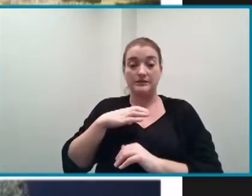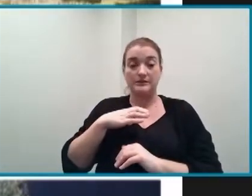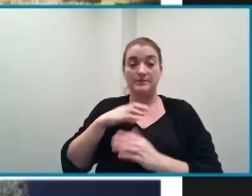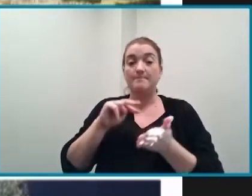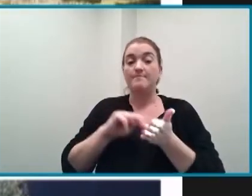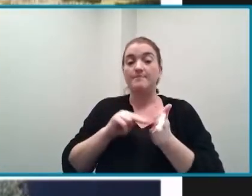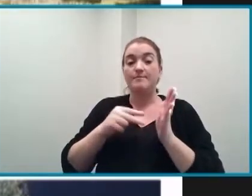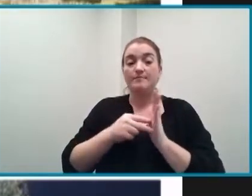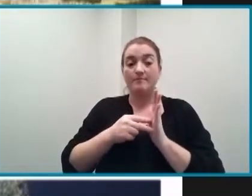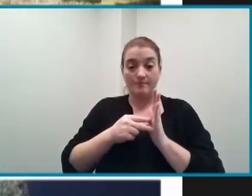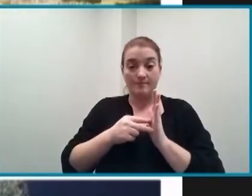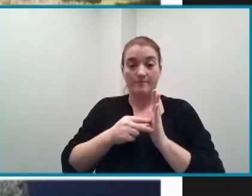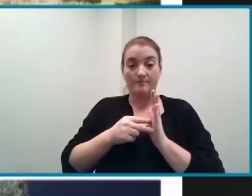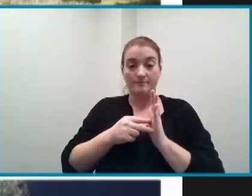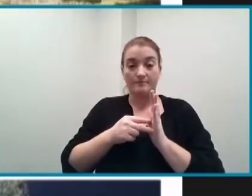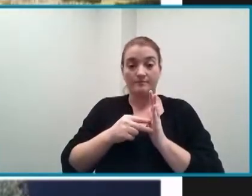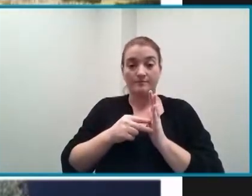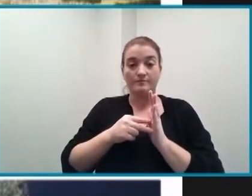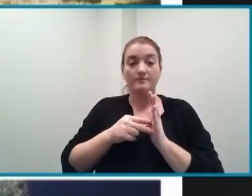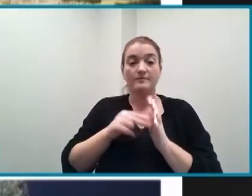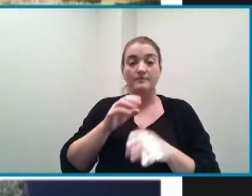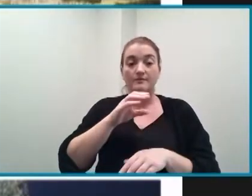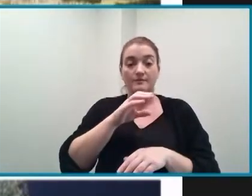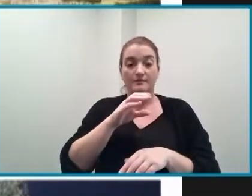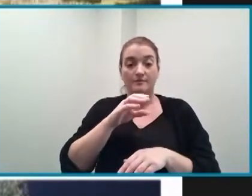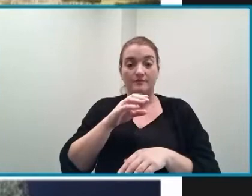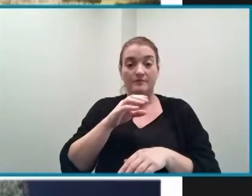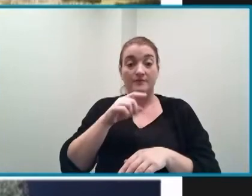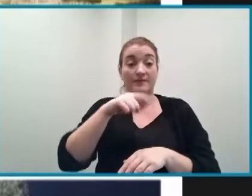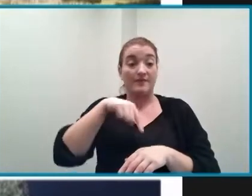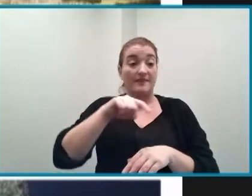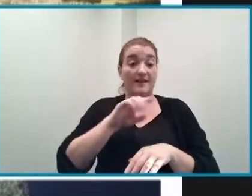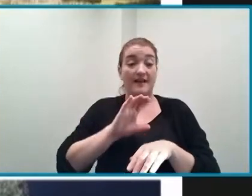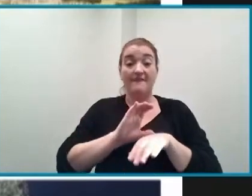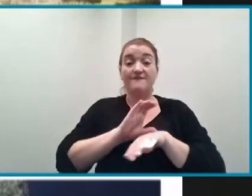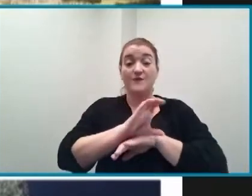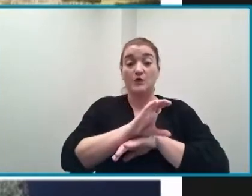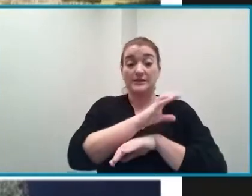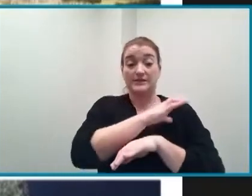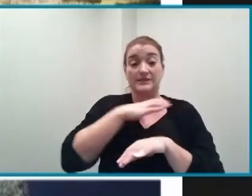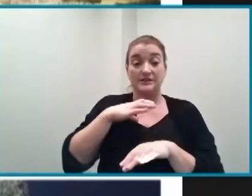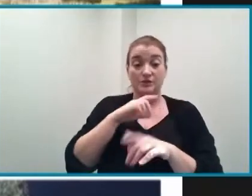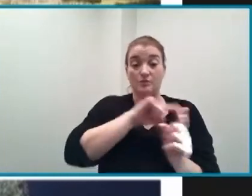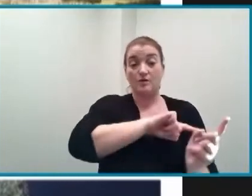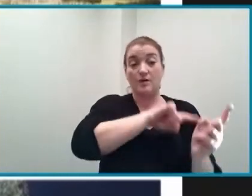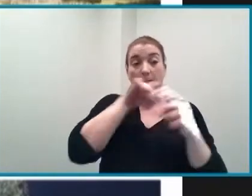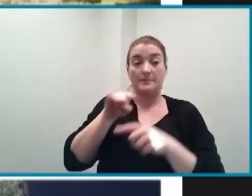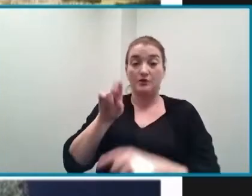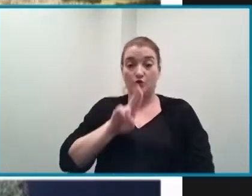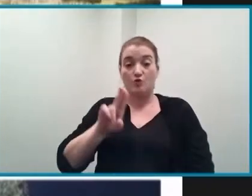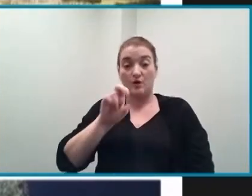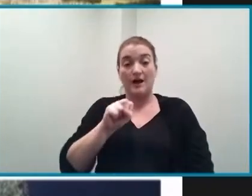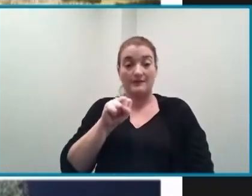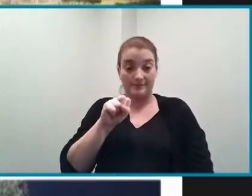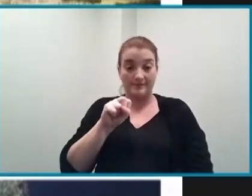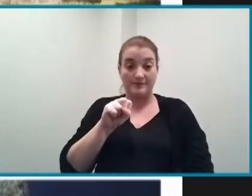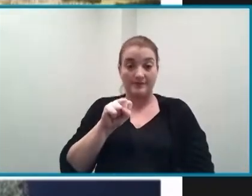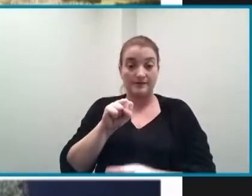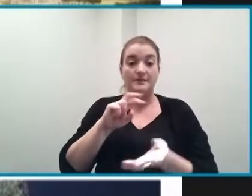the citizen of our islands to come to the US and immediately change citizenship in order to have advancement while in the service.